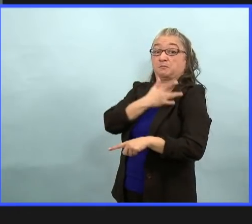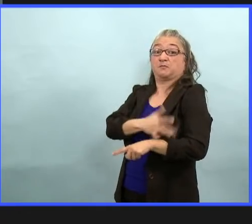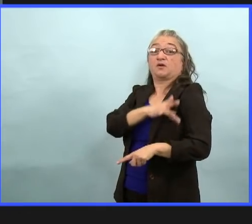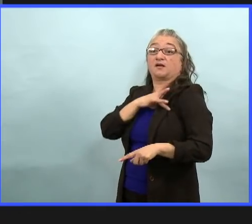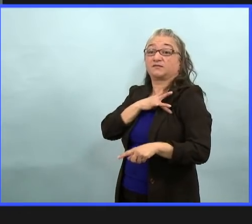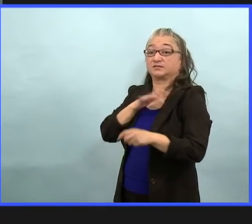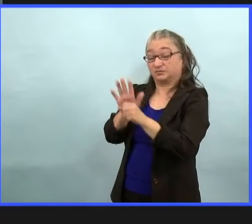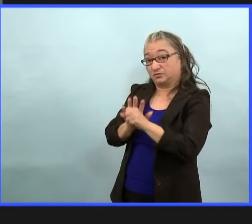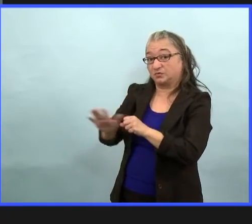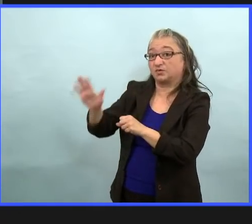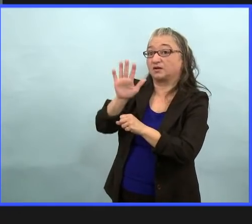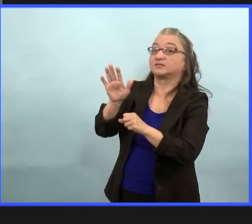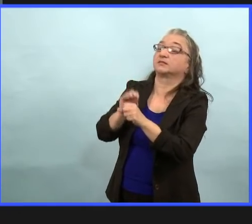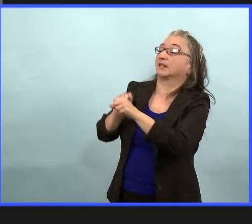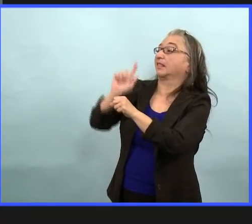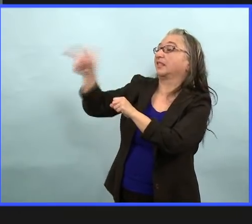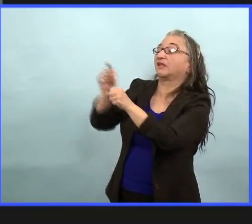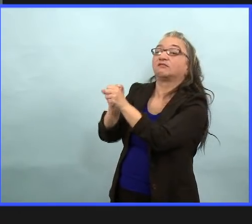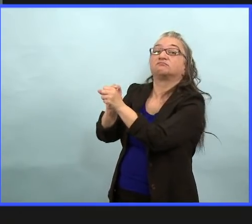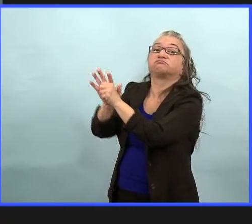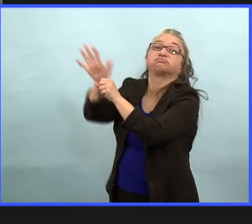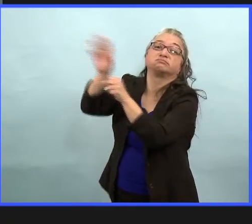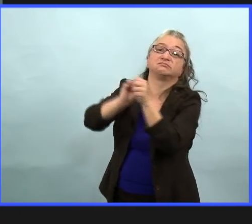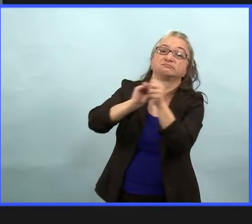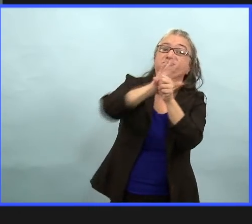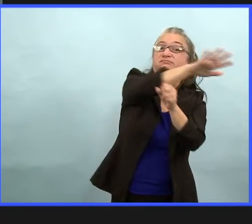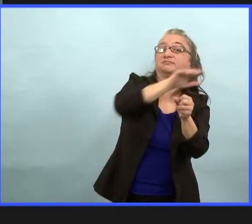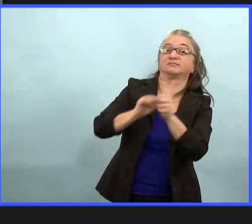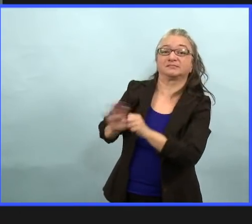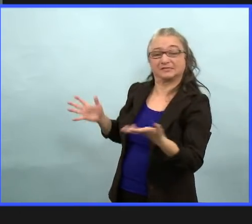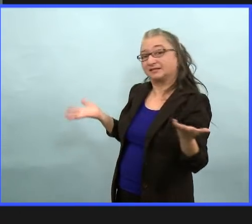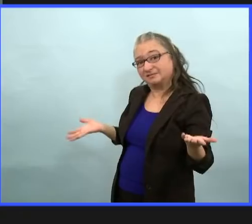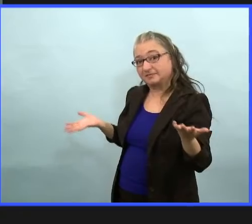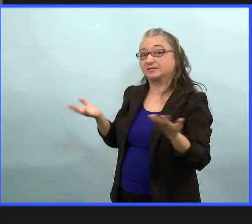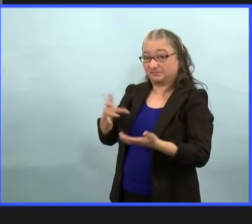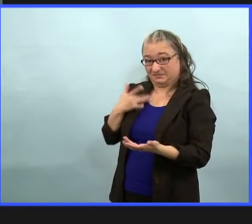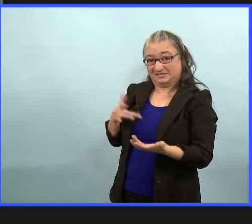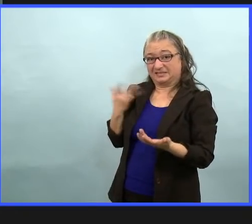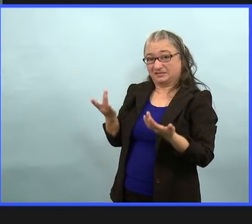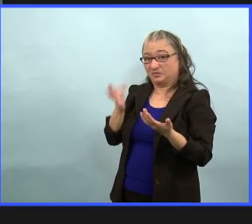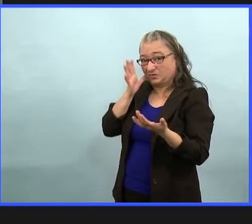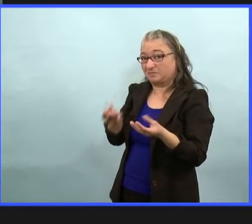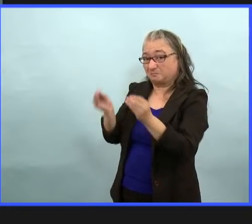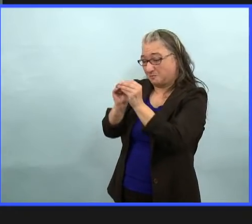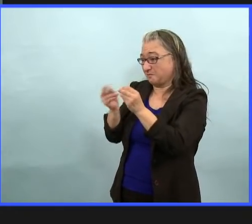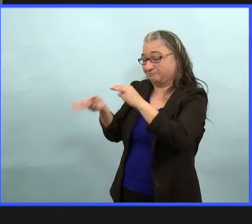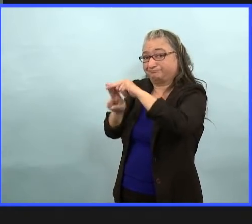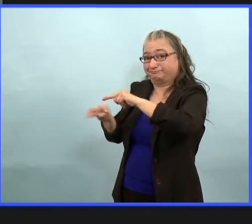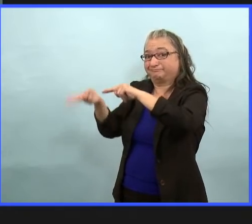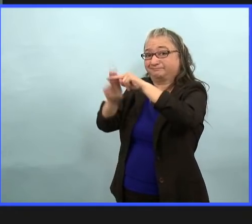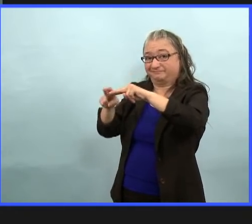how concerned are you about these numbers if they continue to rise um in first nations communities particularly the remote ones